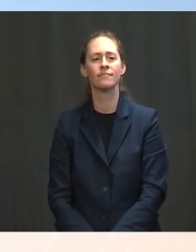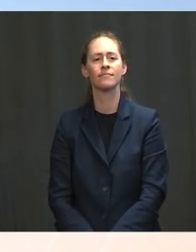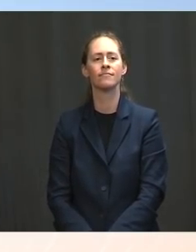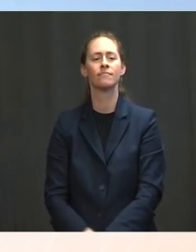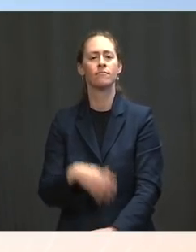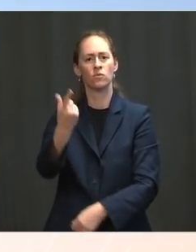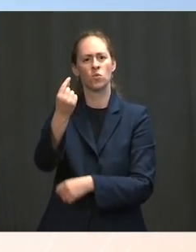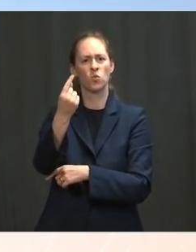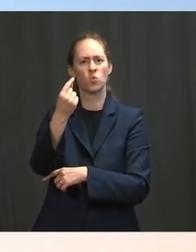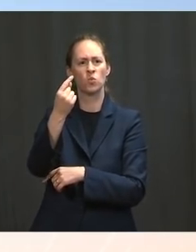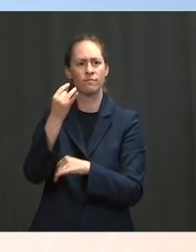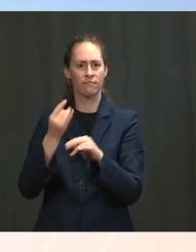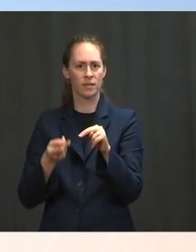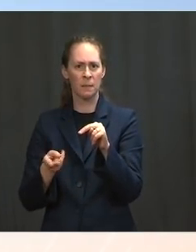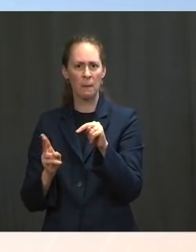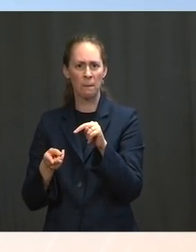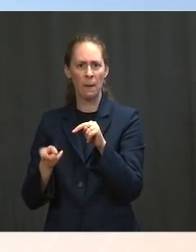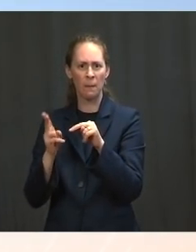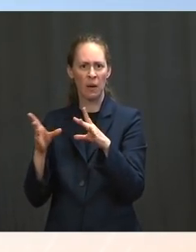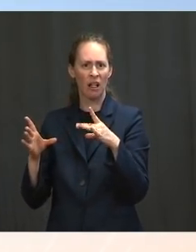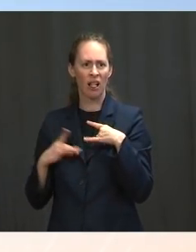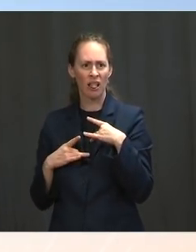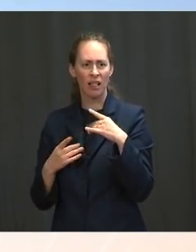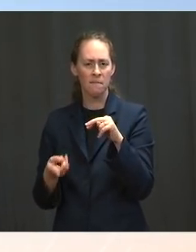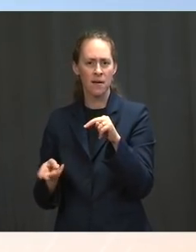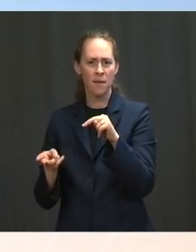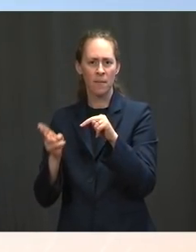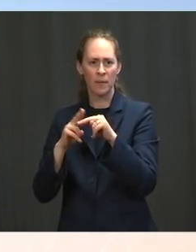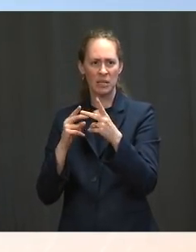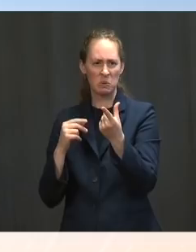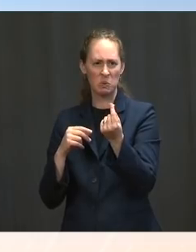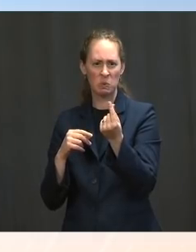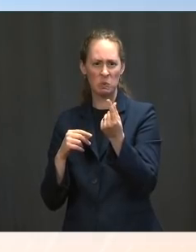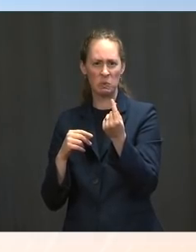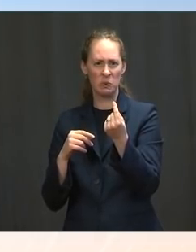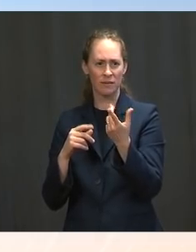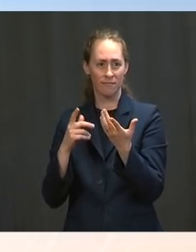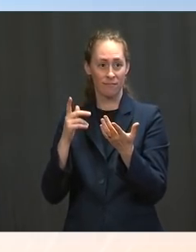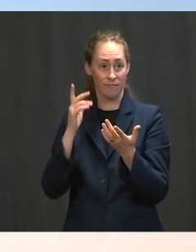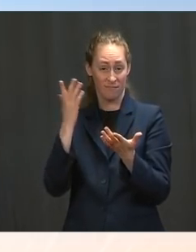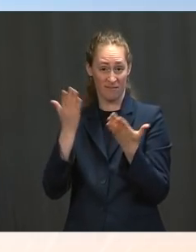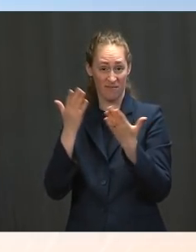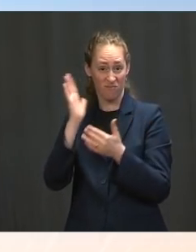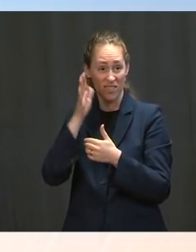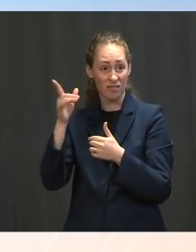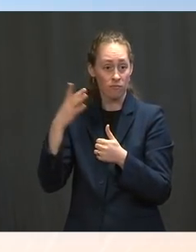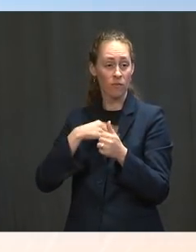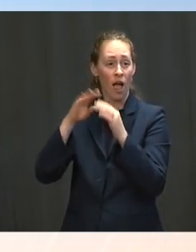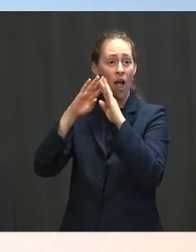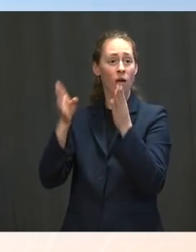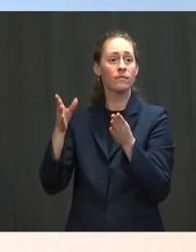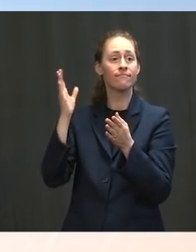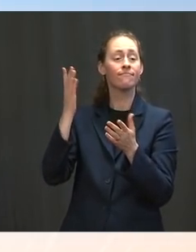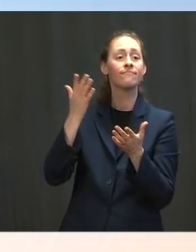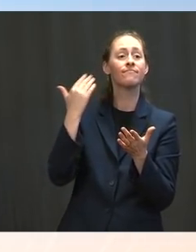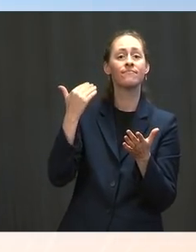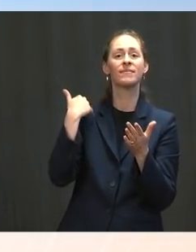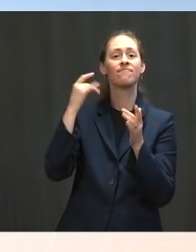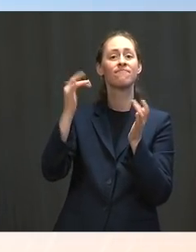are there any circumstances under which the White House would reimpose some of those restrictions as cases tick up?